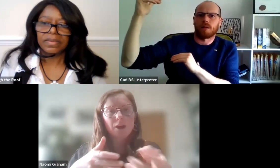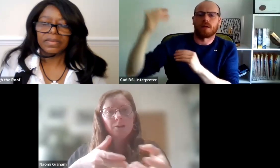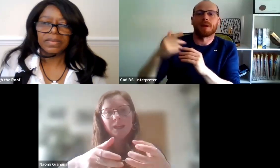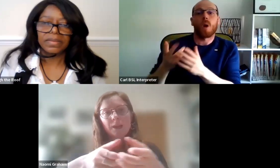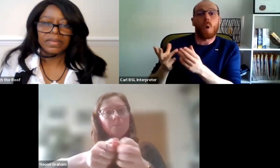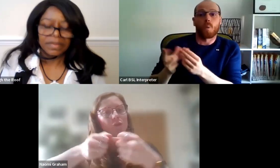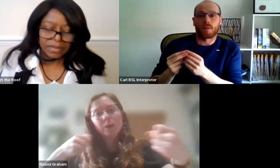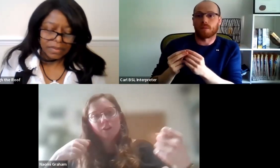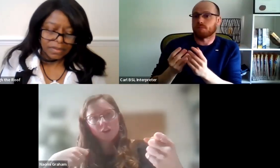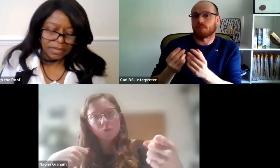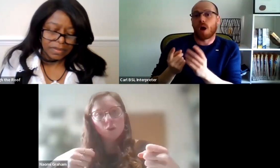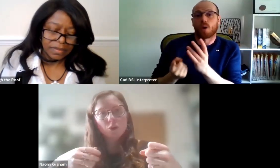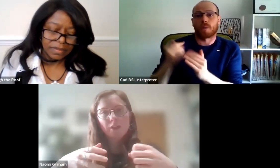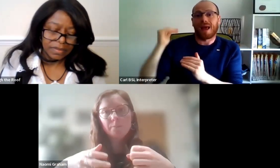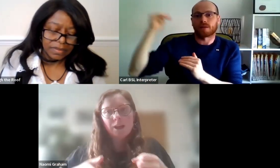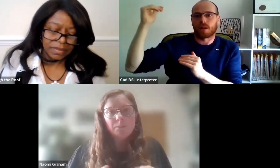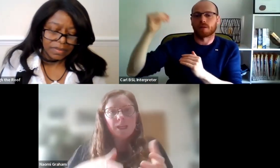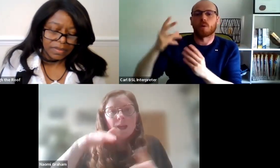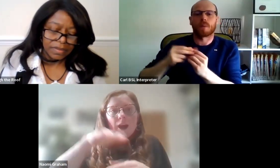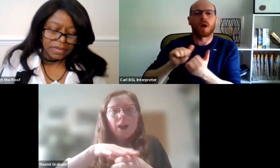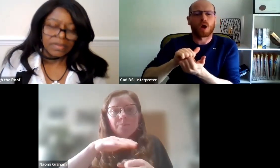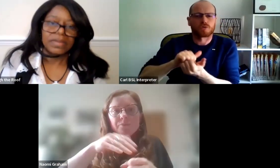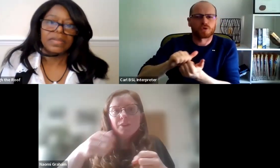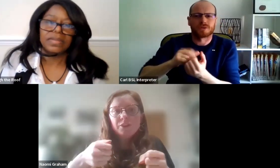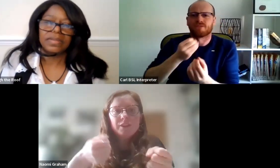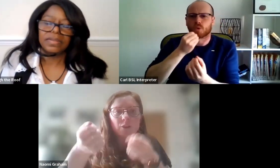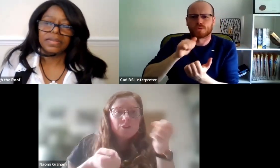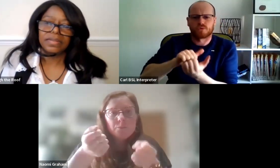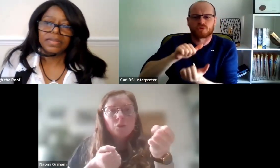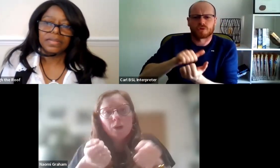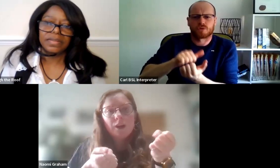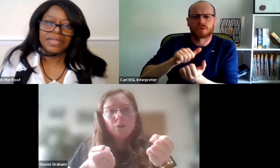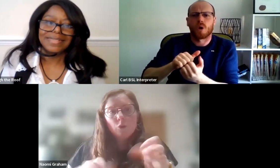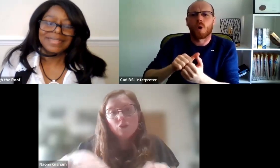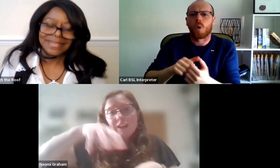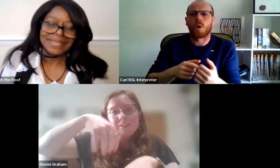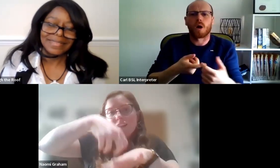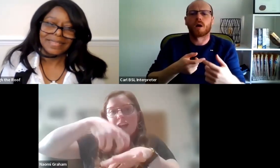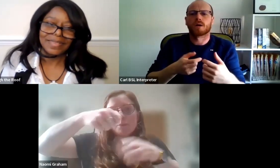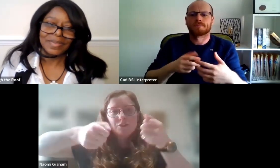that might be doing a tug of war, that might be sitting on a gym ball trying to climb on